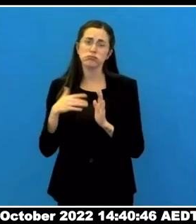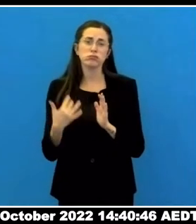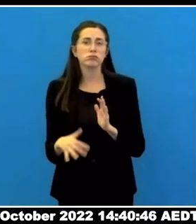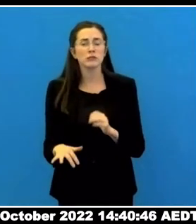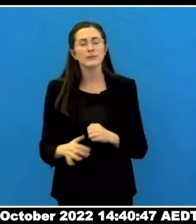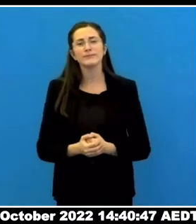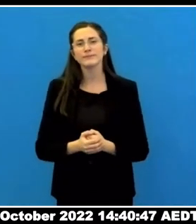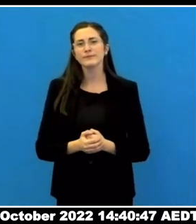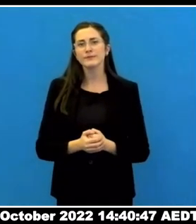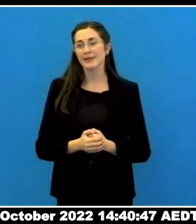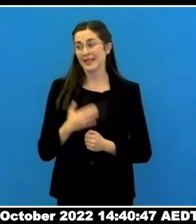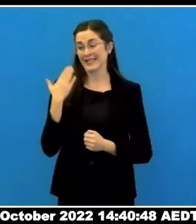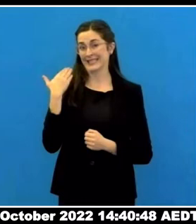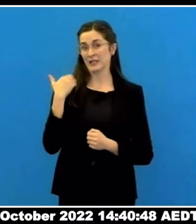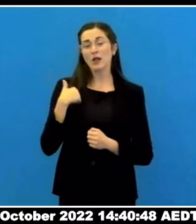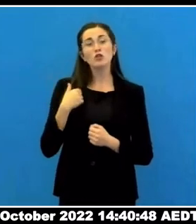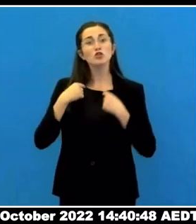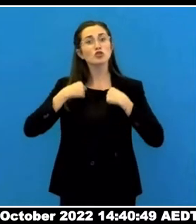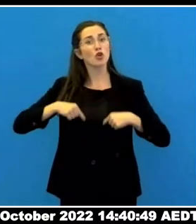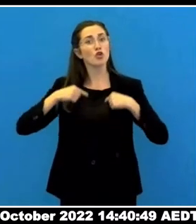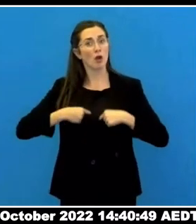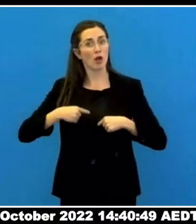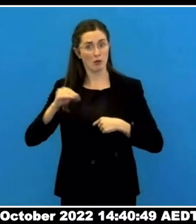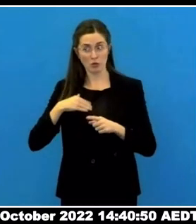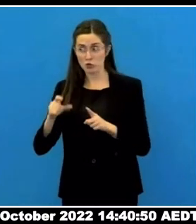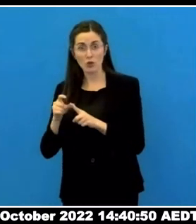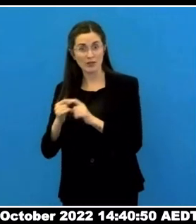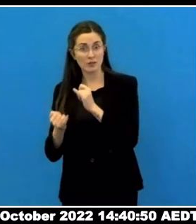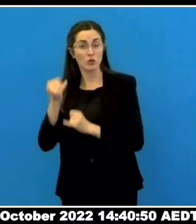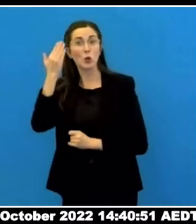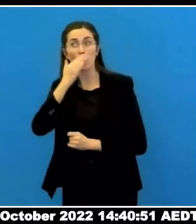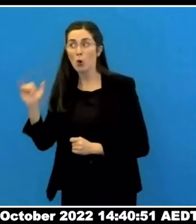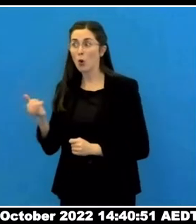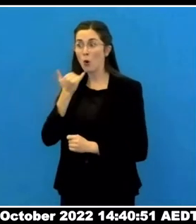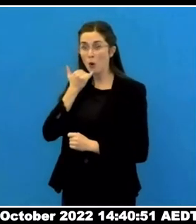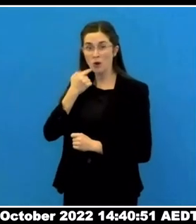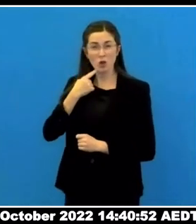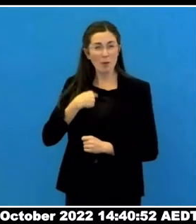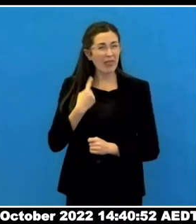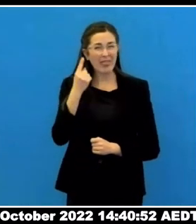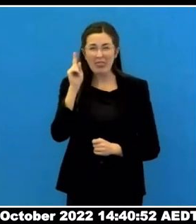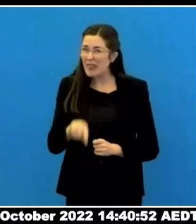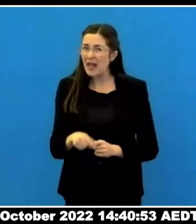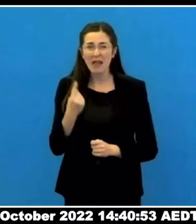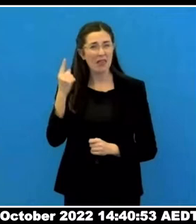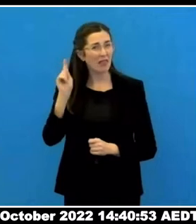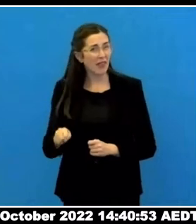Just recently a social worker from the school called me and said it can cost thousands of dollars per week